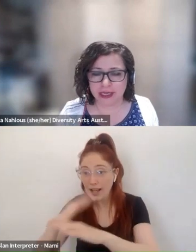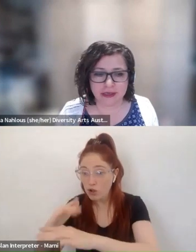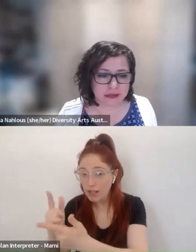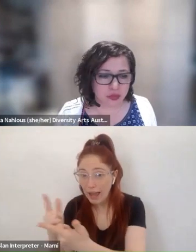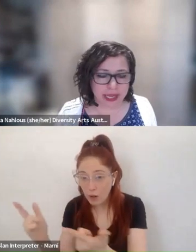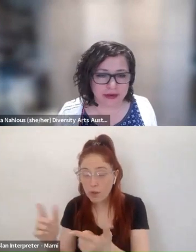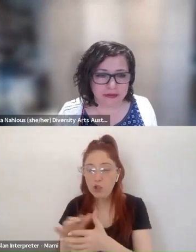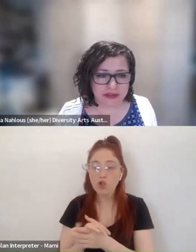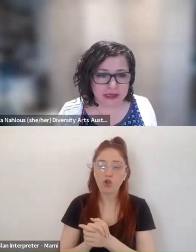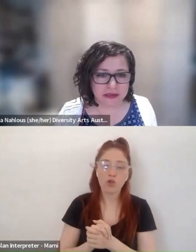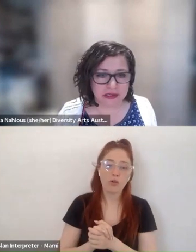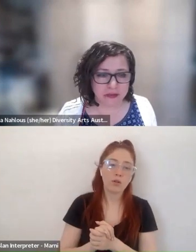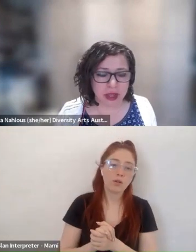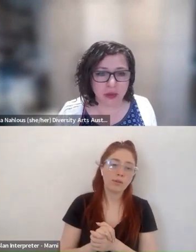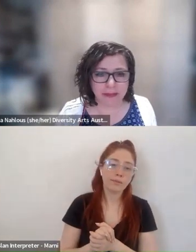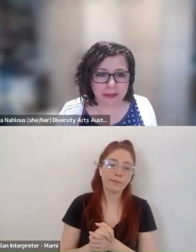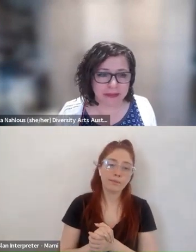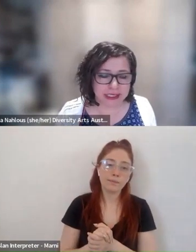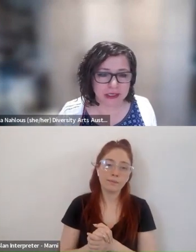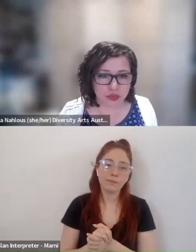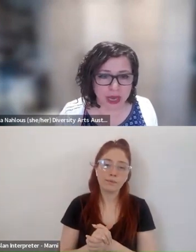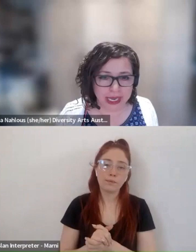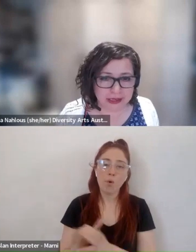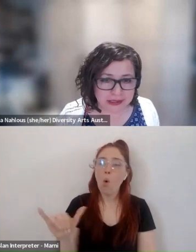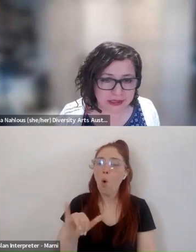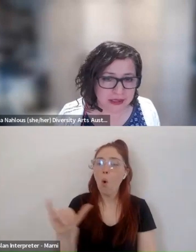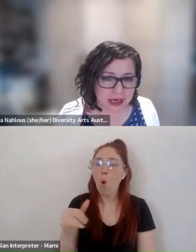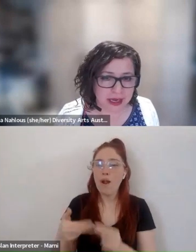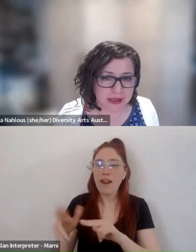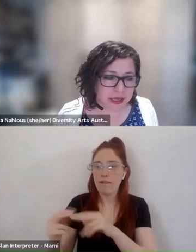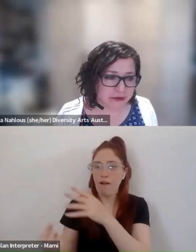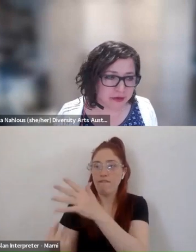guess, when things blow up in particular ways, like, for